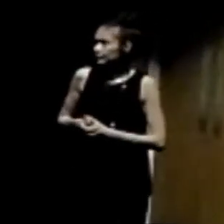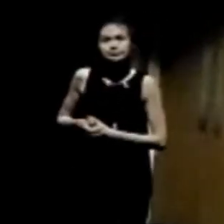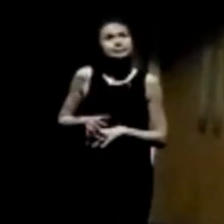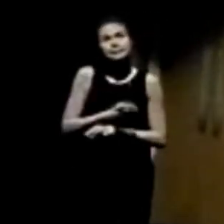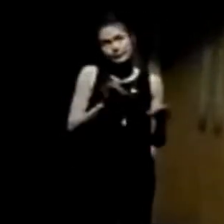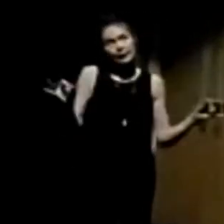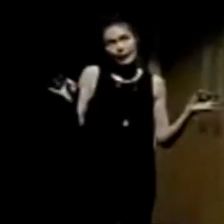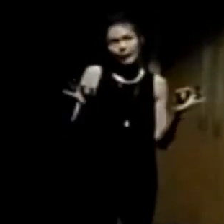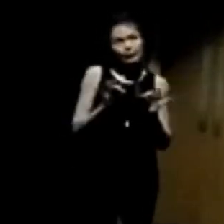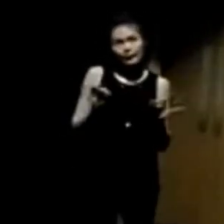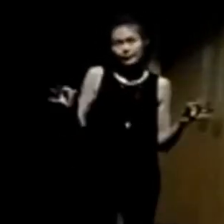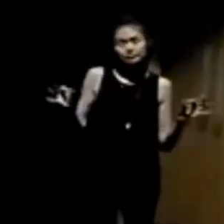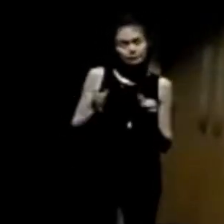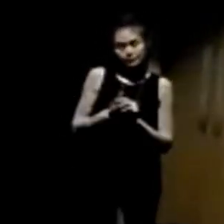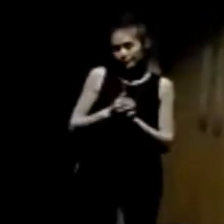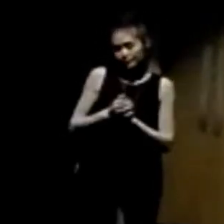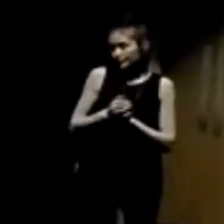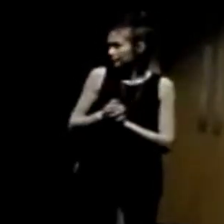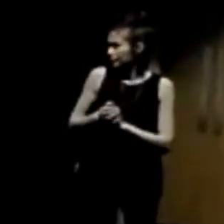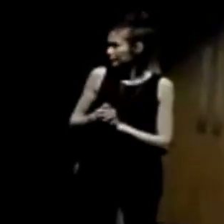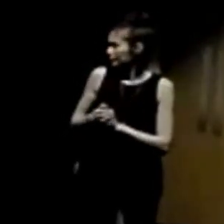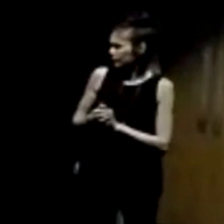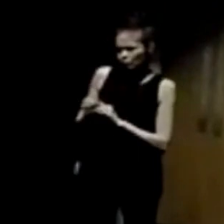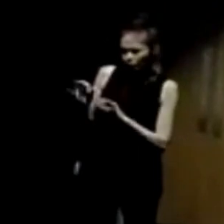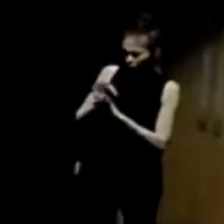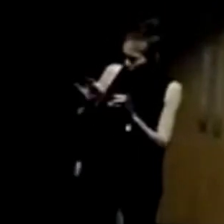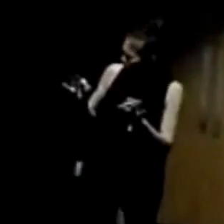Nothing my Lord. Nothing?